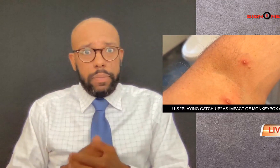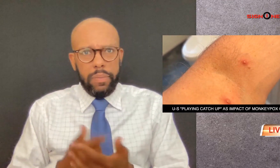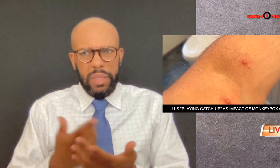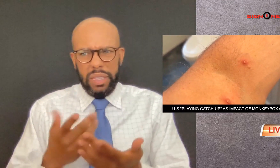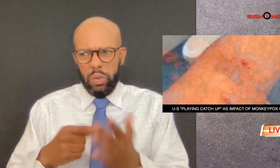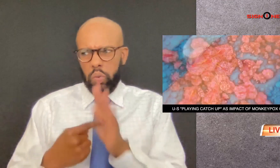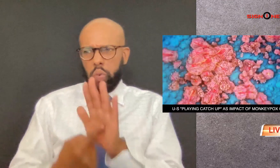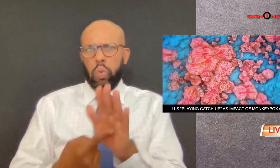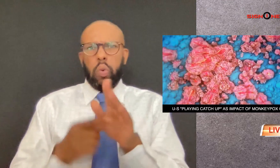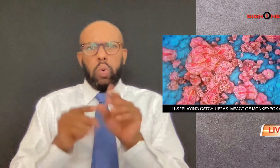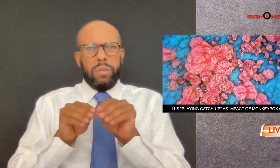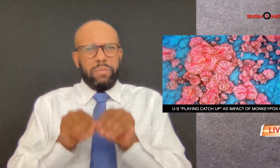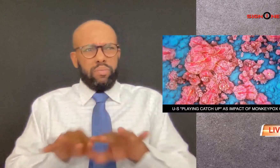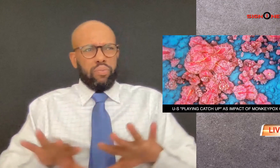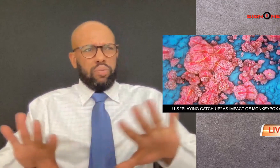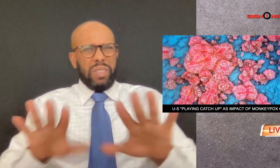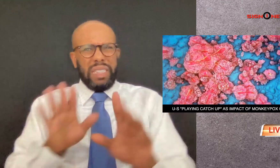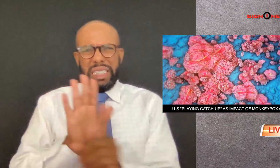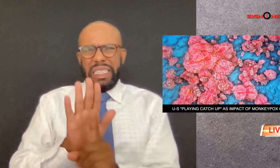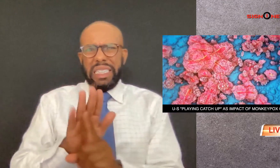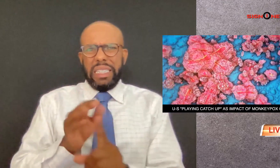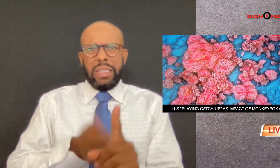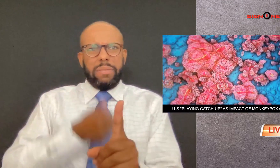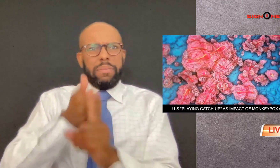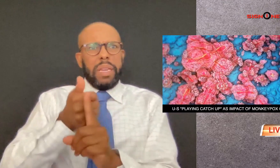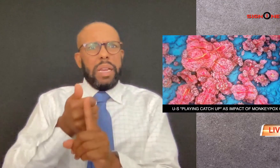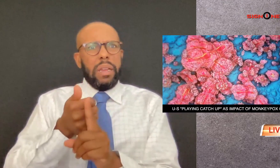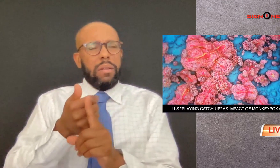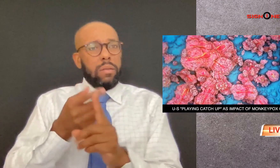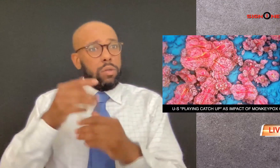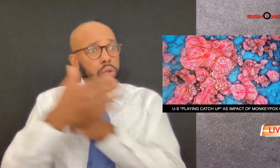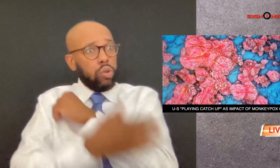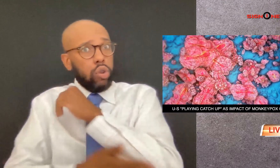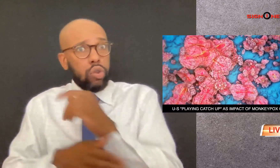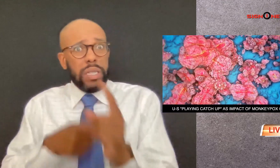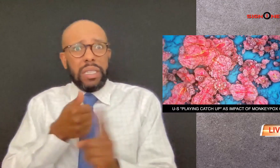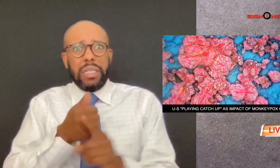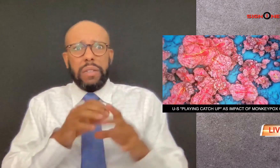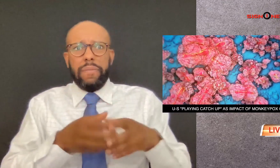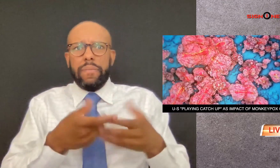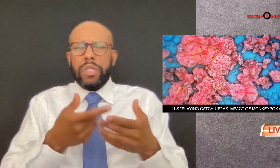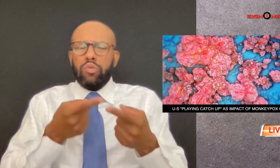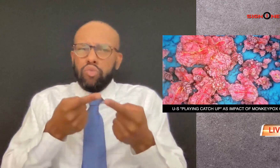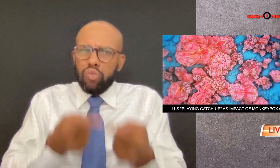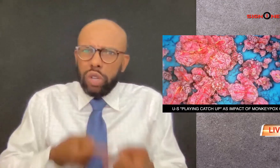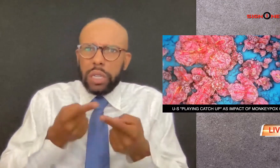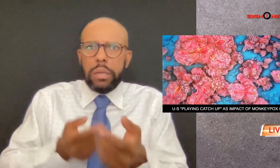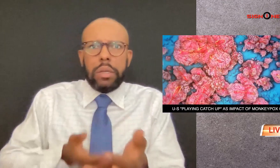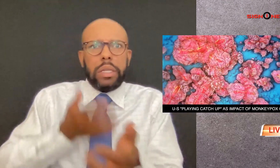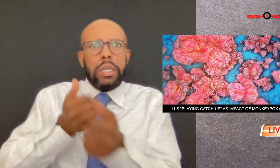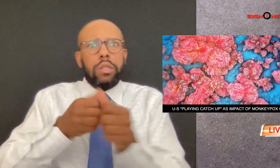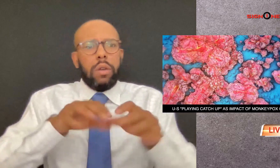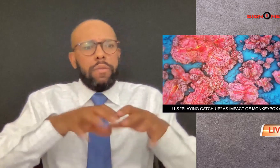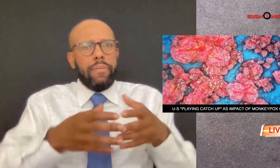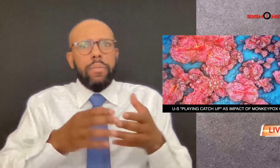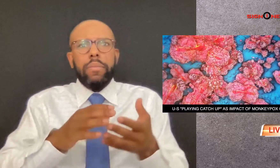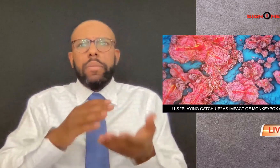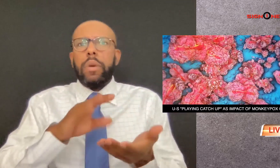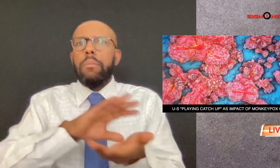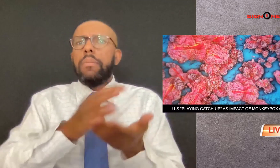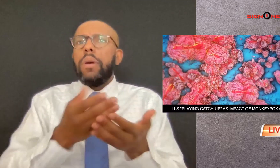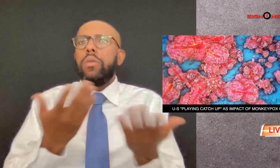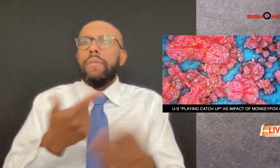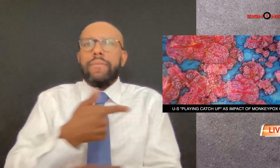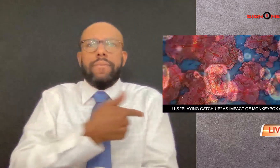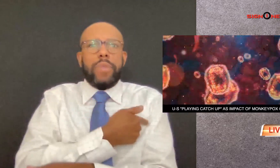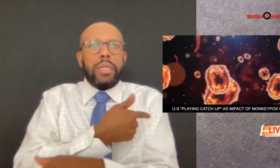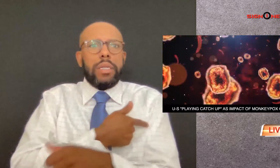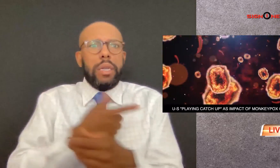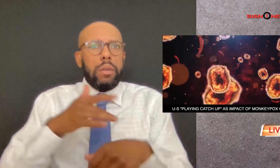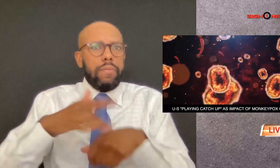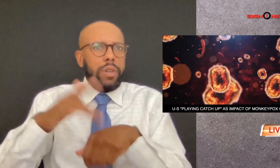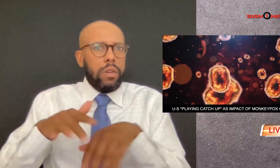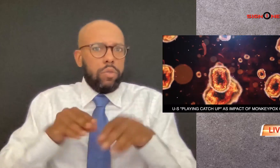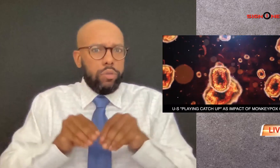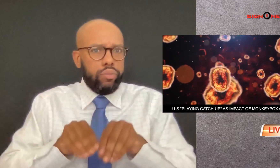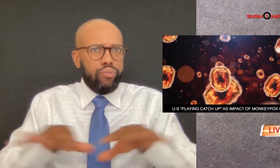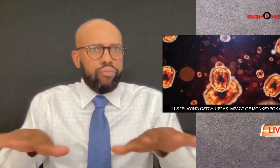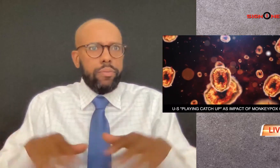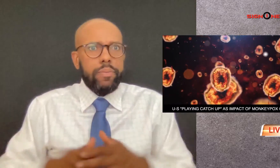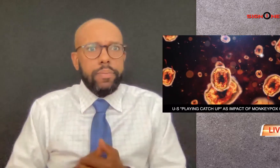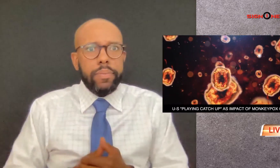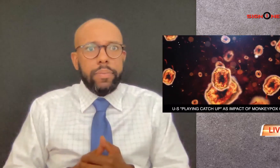18 has been reported As monkeypox spreads in the US so does its impact The country is